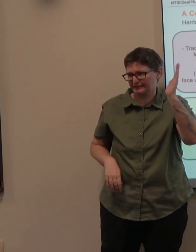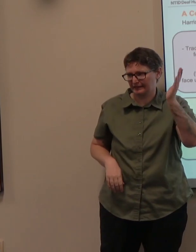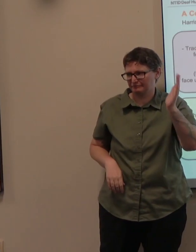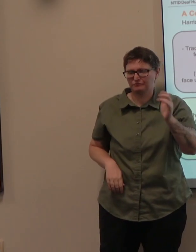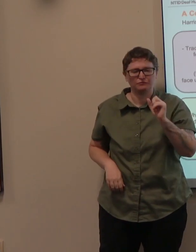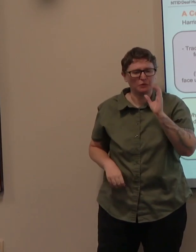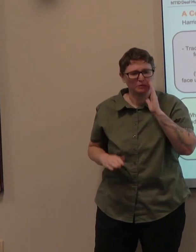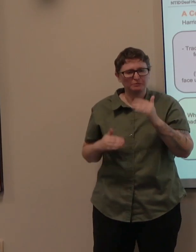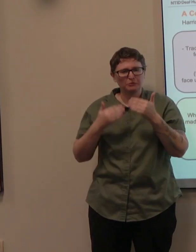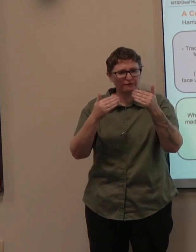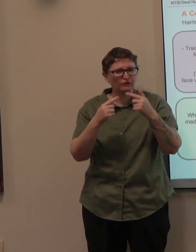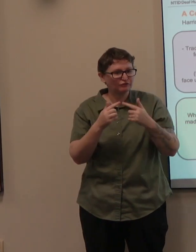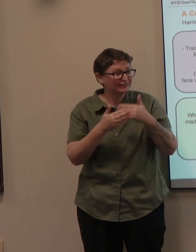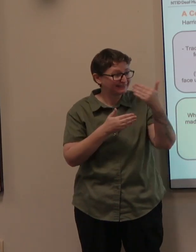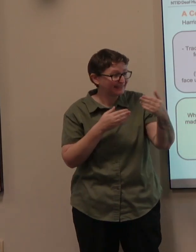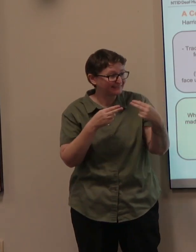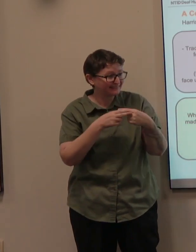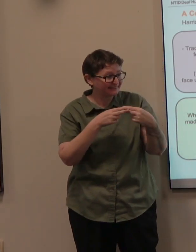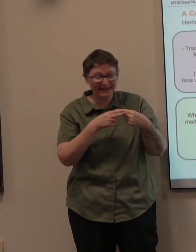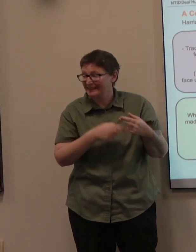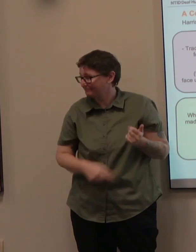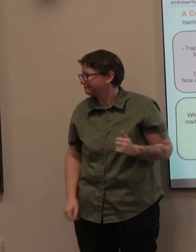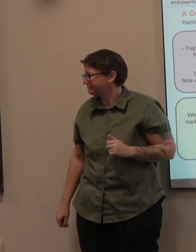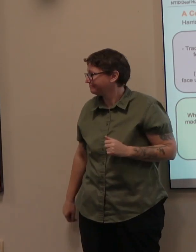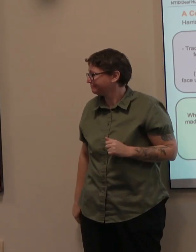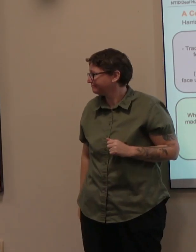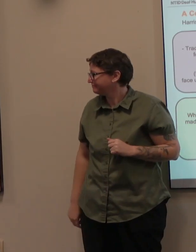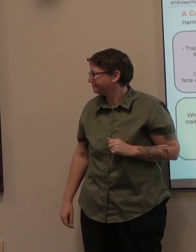the projects are presented. Now moving on to the next slide.